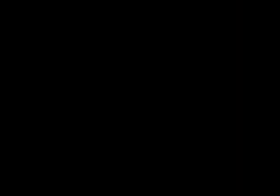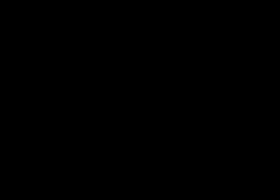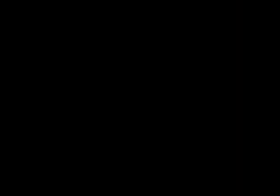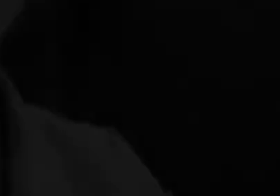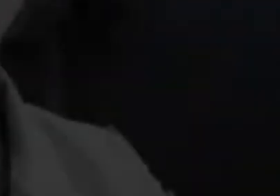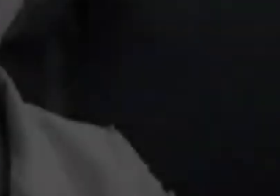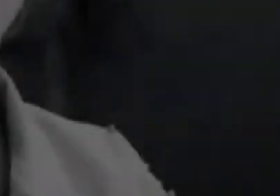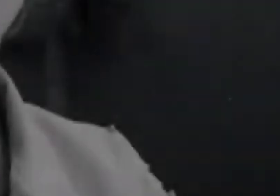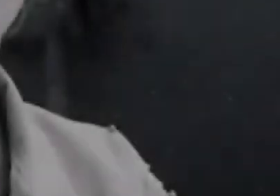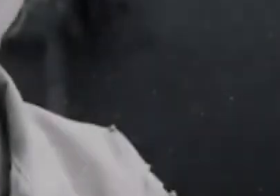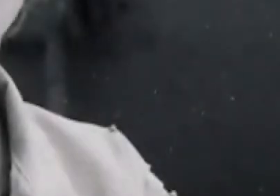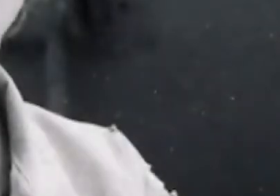I love you all.